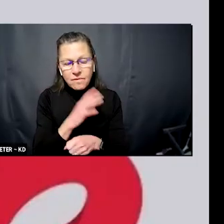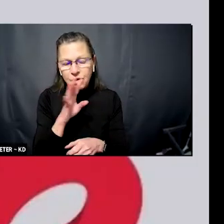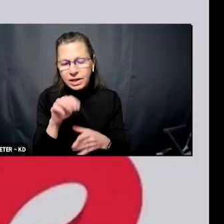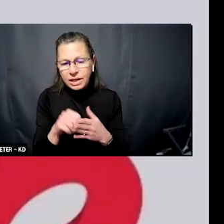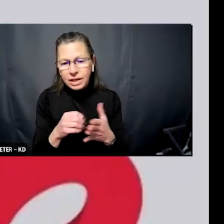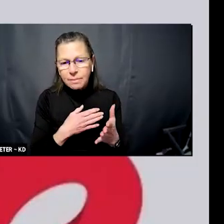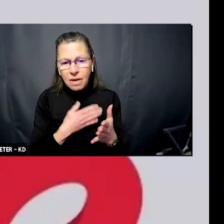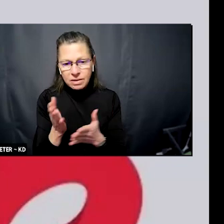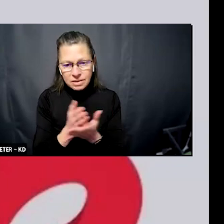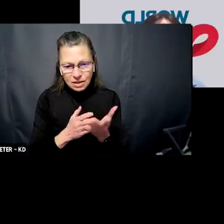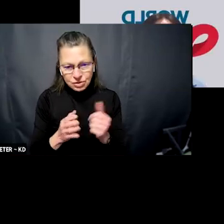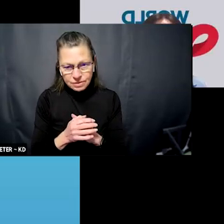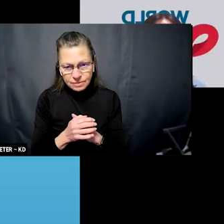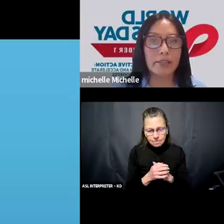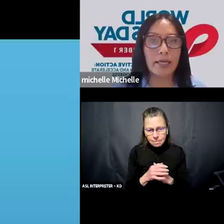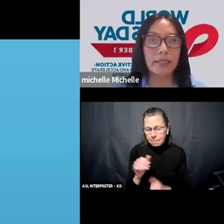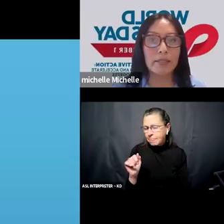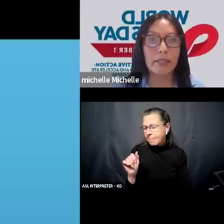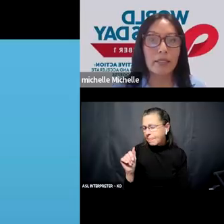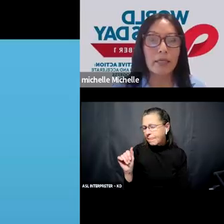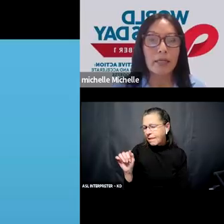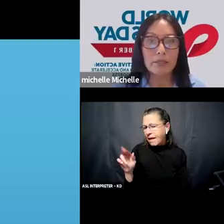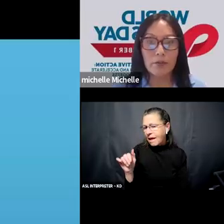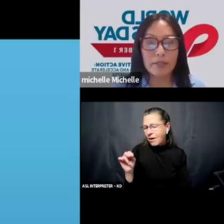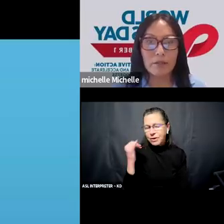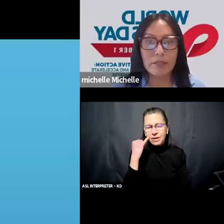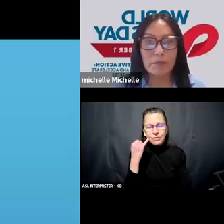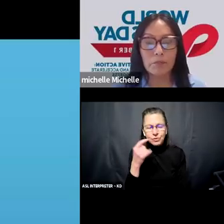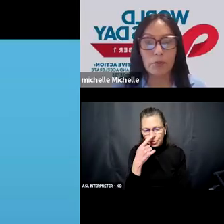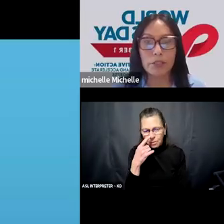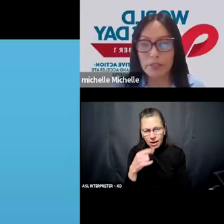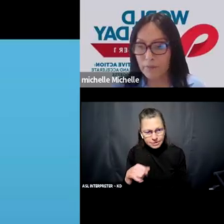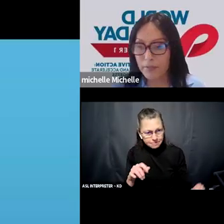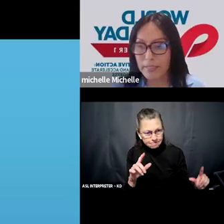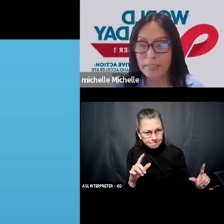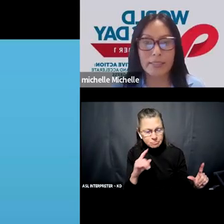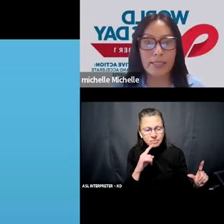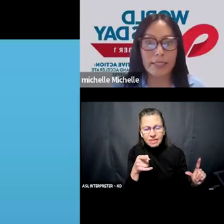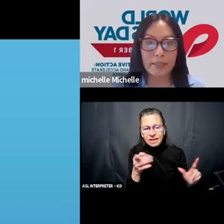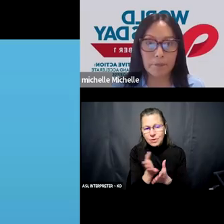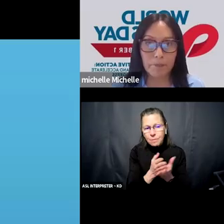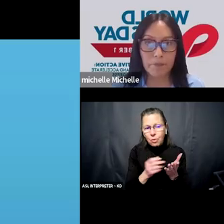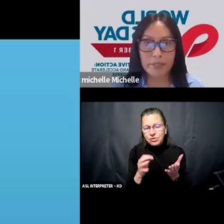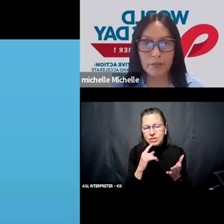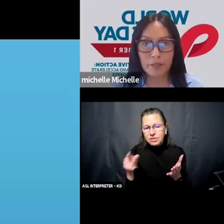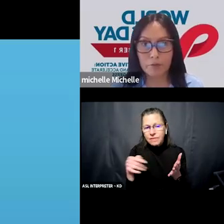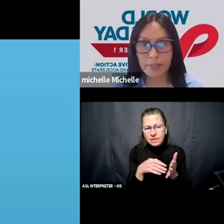section. Aaron, if you could share that slide. So these are the portions of the study. These are the